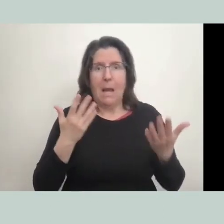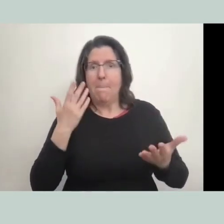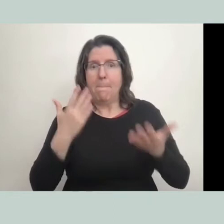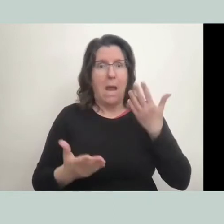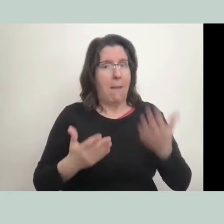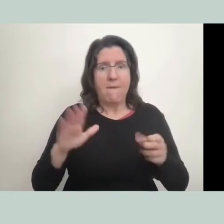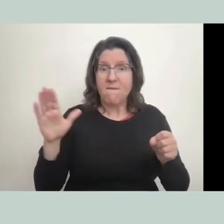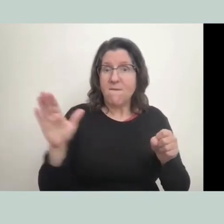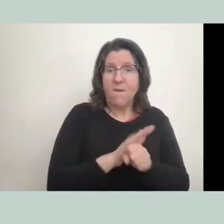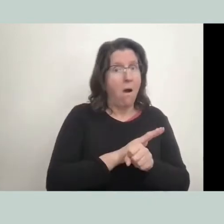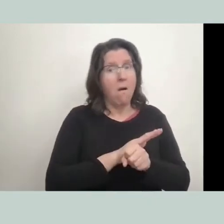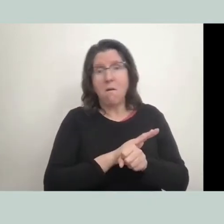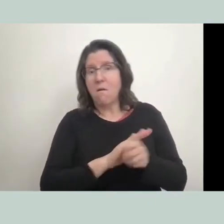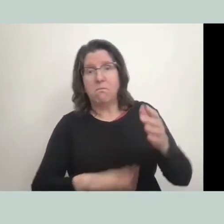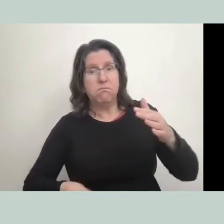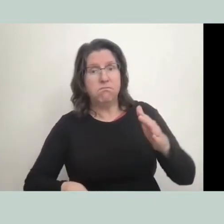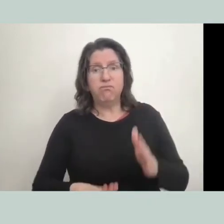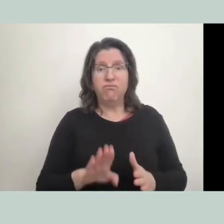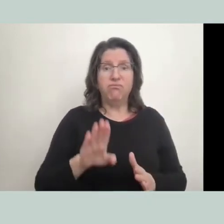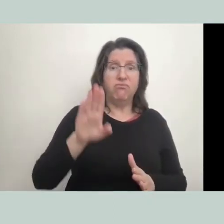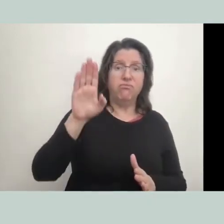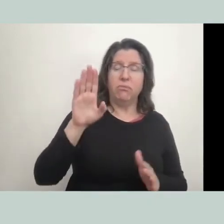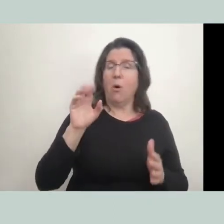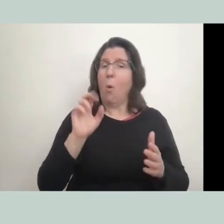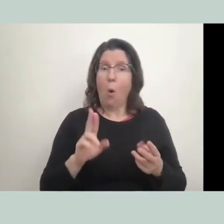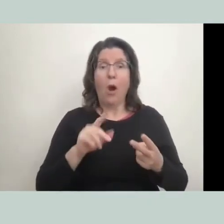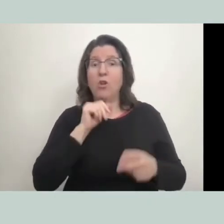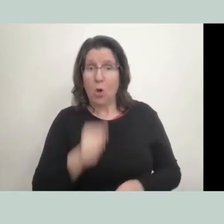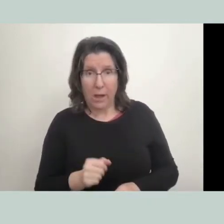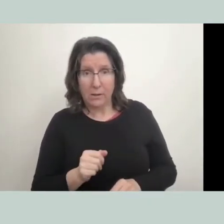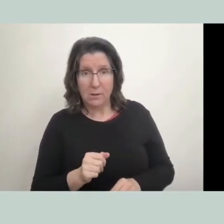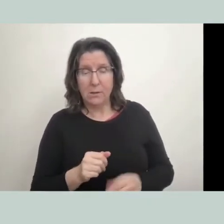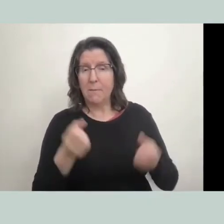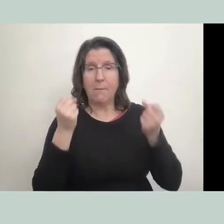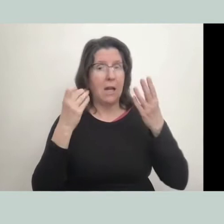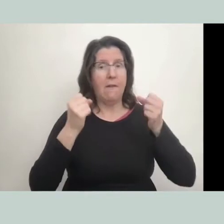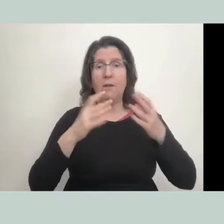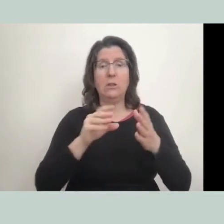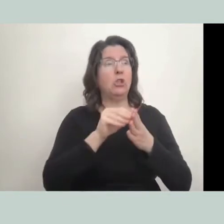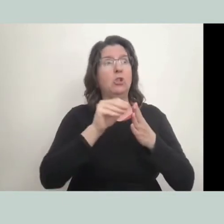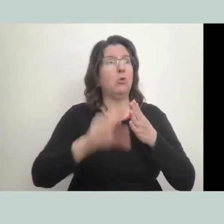They may have gone to a school and had rich exposure, and a stimulating education . . . or not.